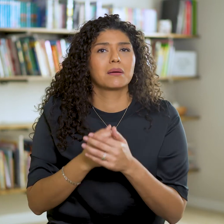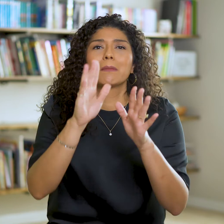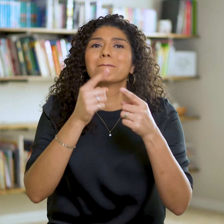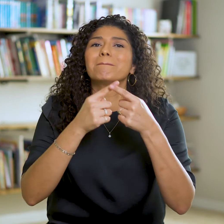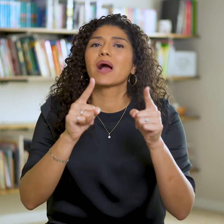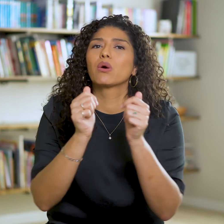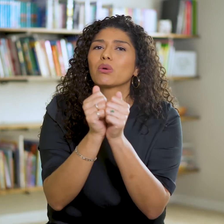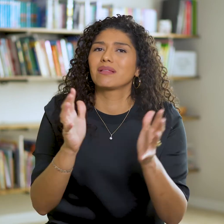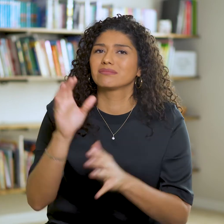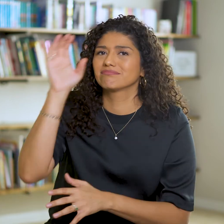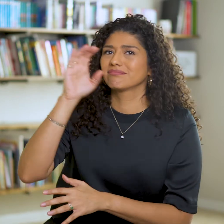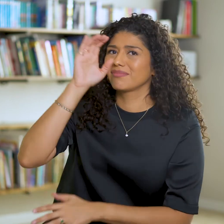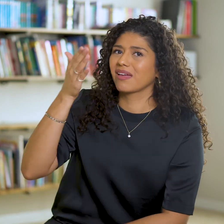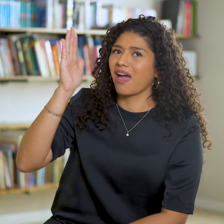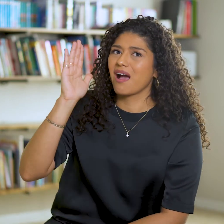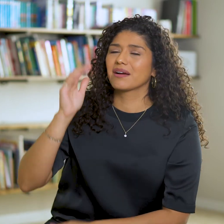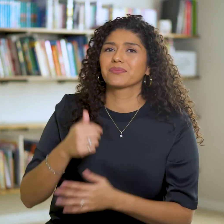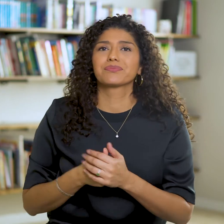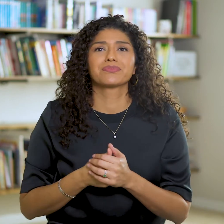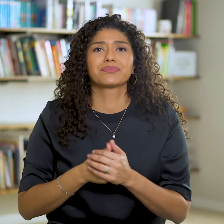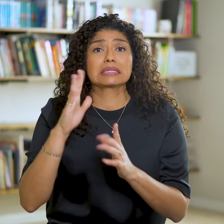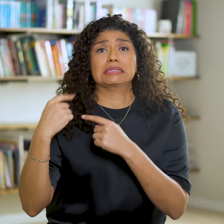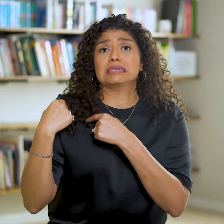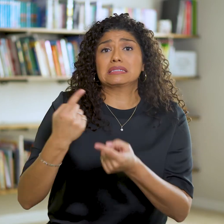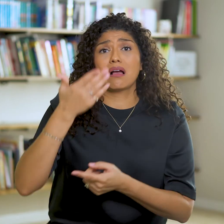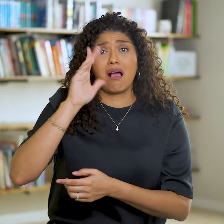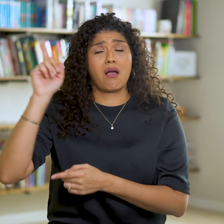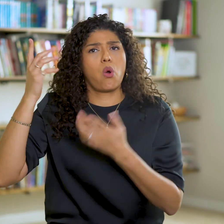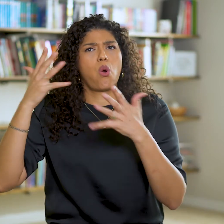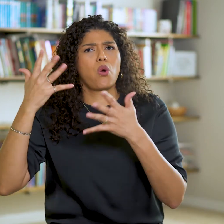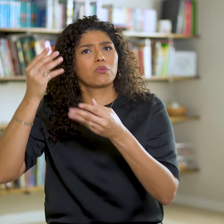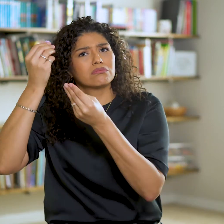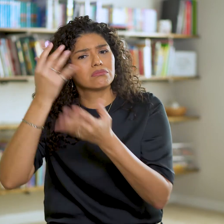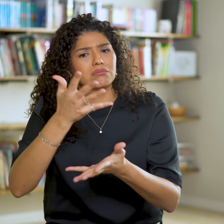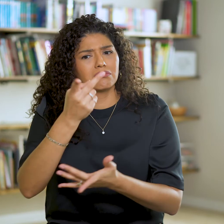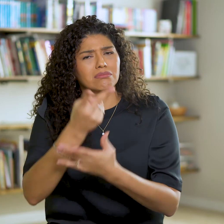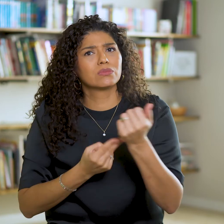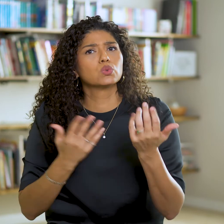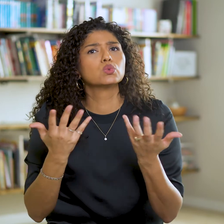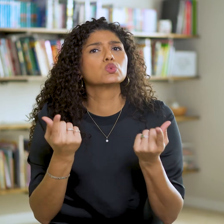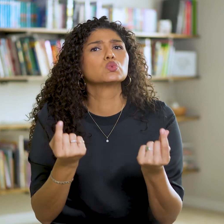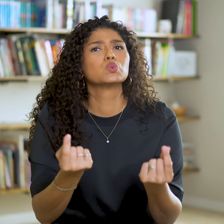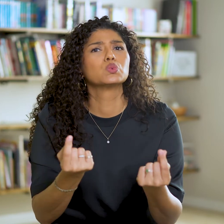but without seeking God. Since God had already told them what to do,